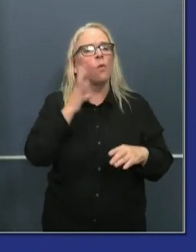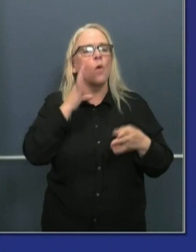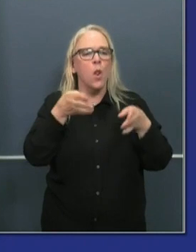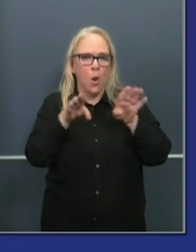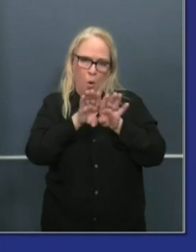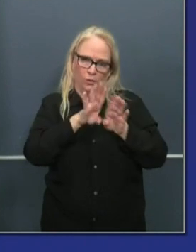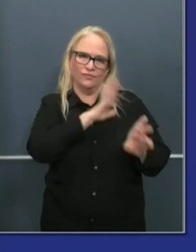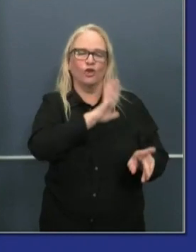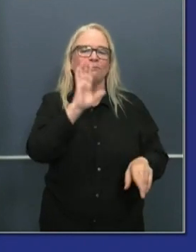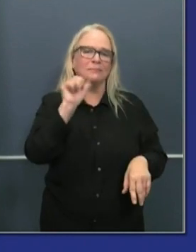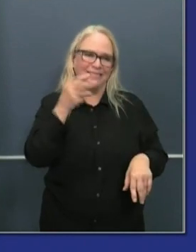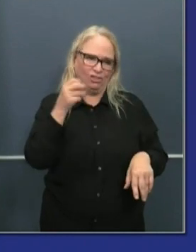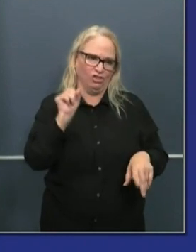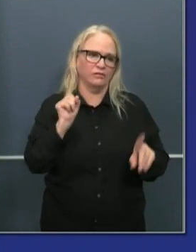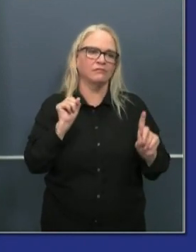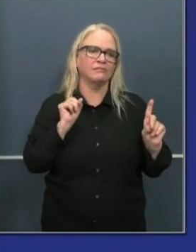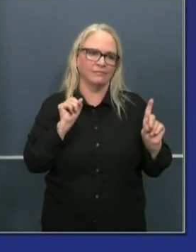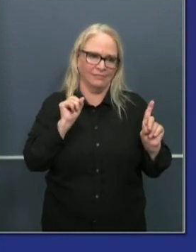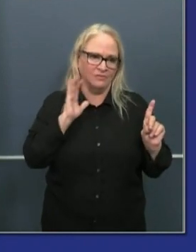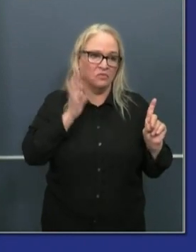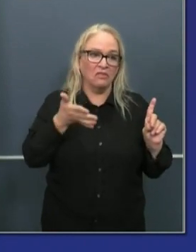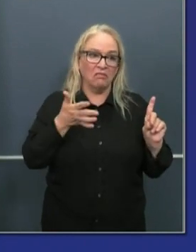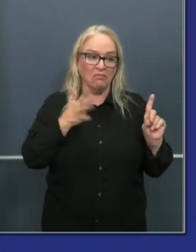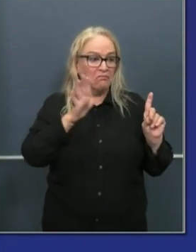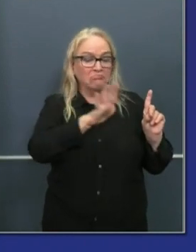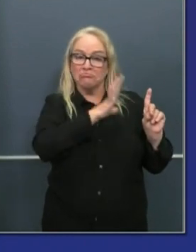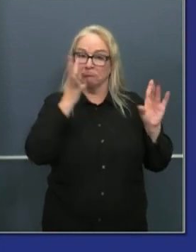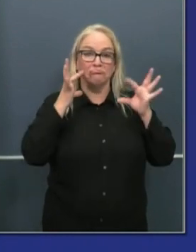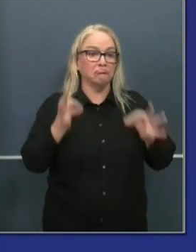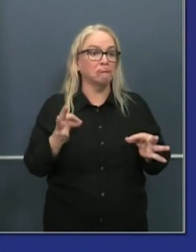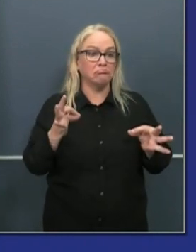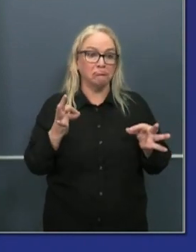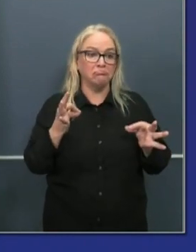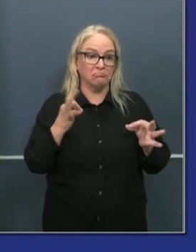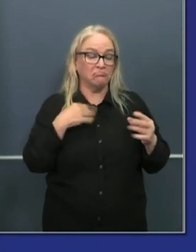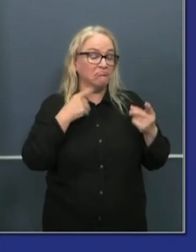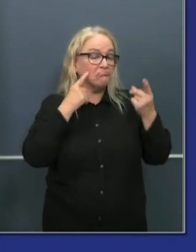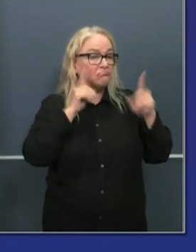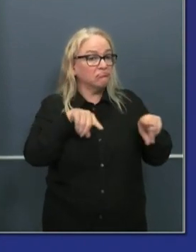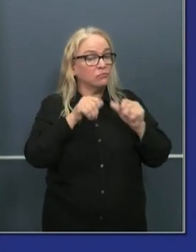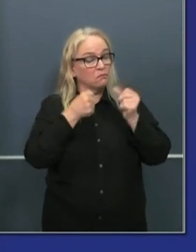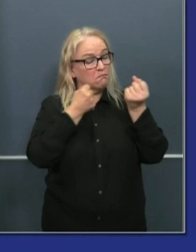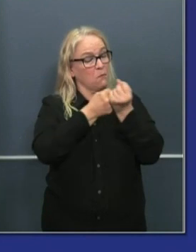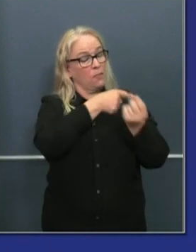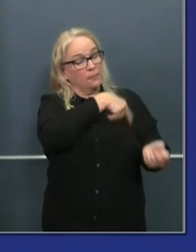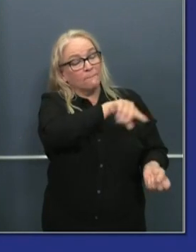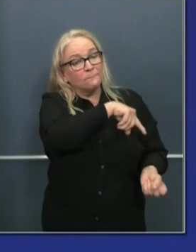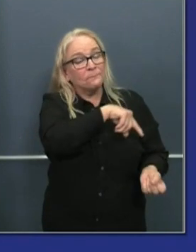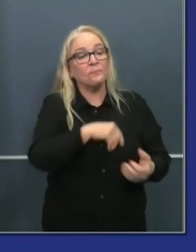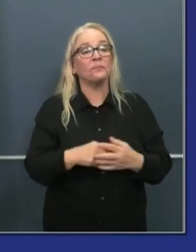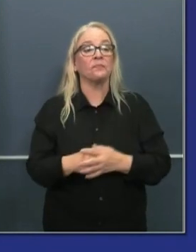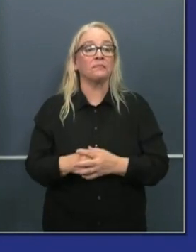AND I REFERENCE THE EFFORTS IN VENTURA COUNTY AND L.A. COUNTY AND THEIR DESIRE AT THE LOCAL LEVEL, THE DETERMINATION